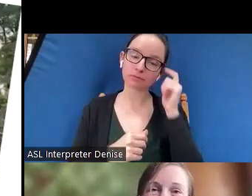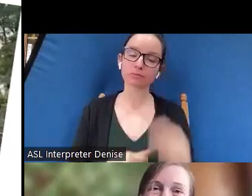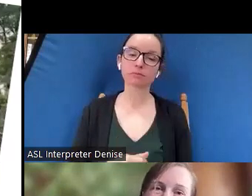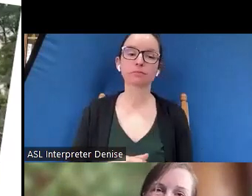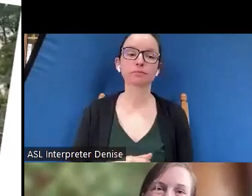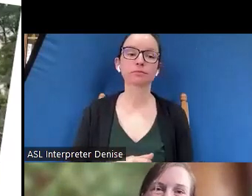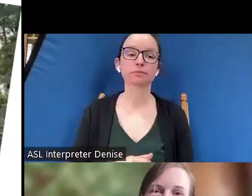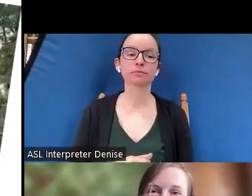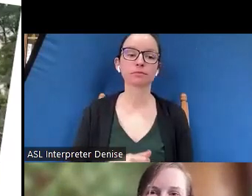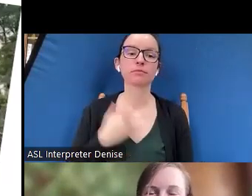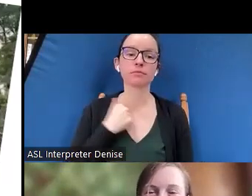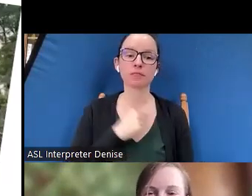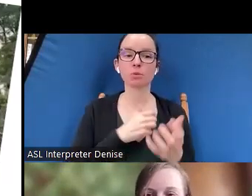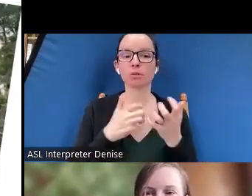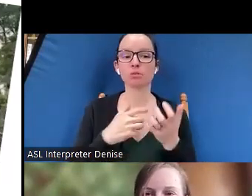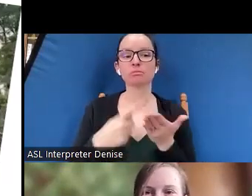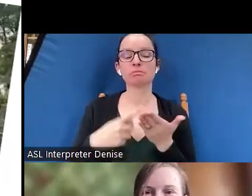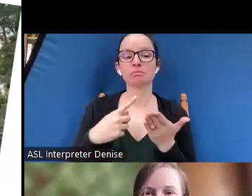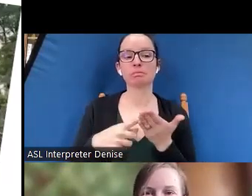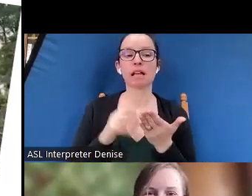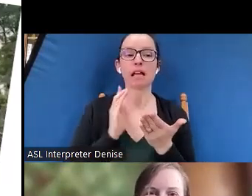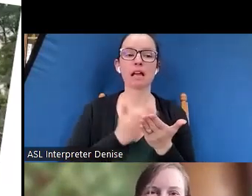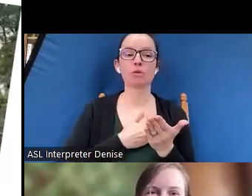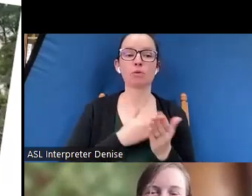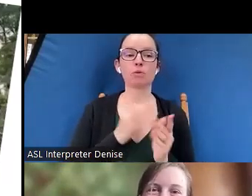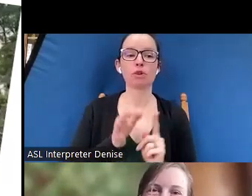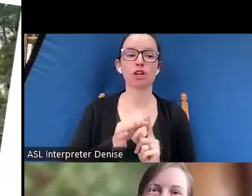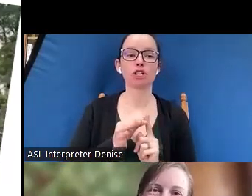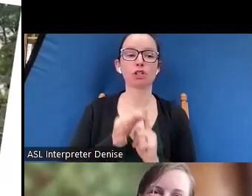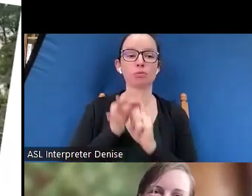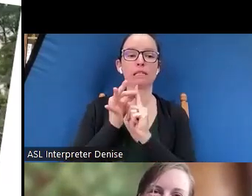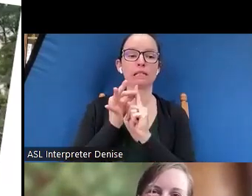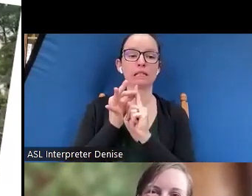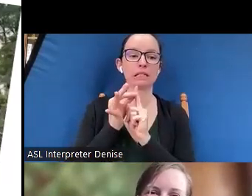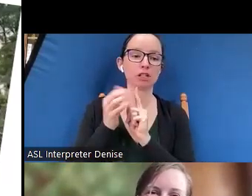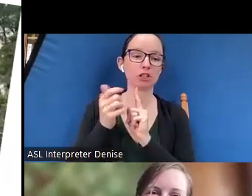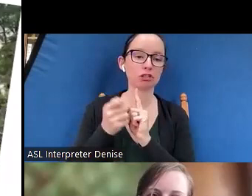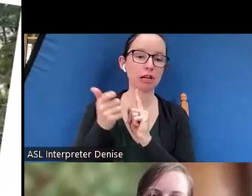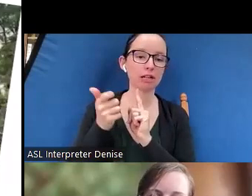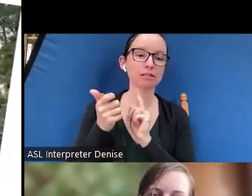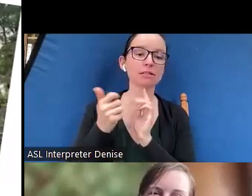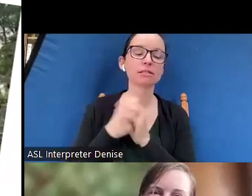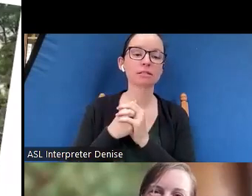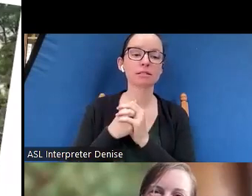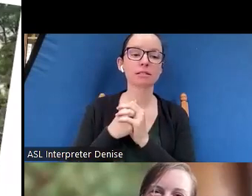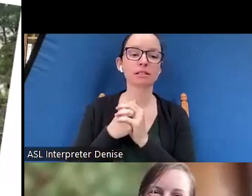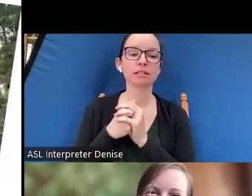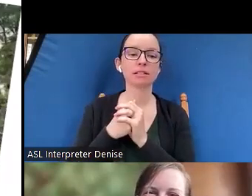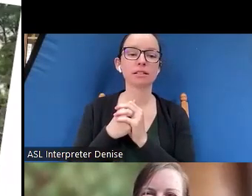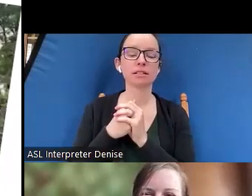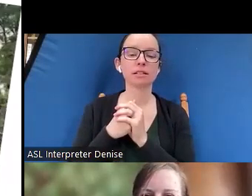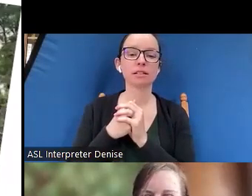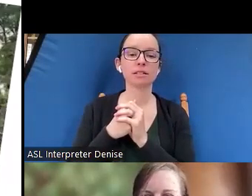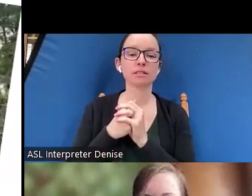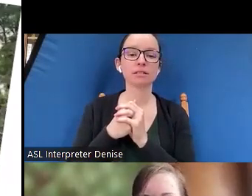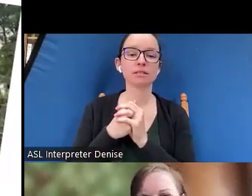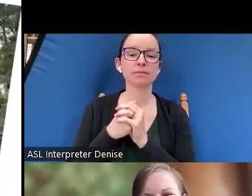unique SAS grants. So we're looking at as people based in University of Wisconsin